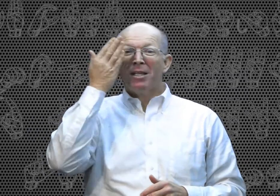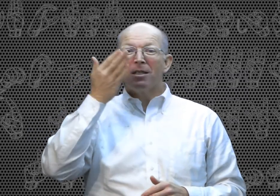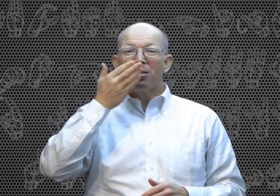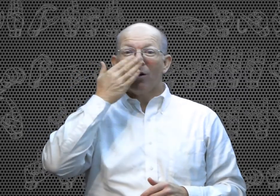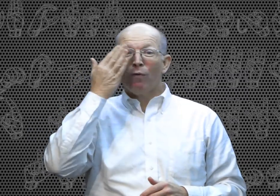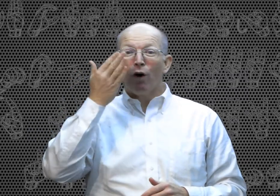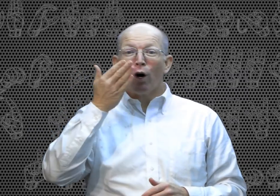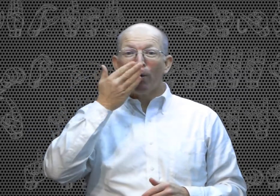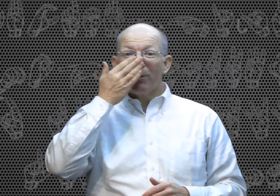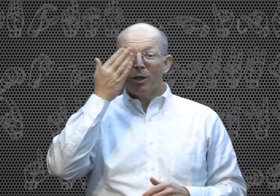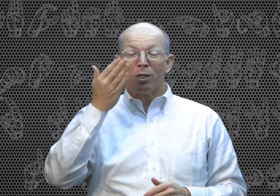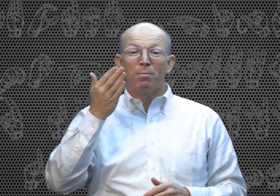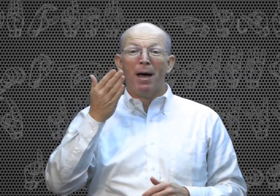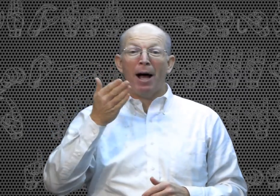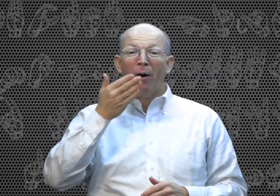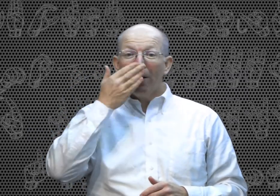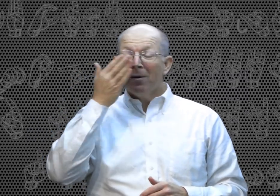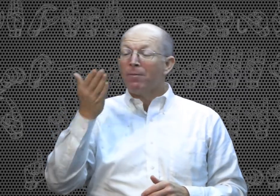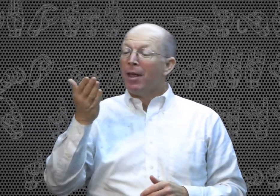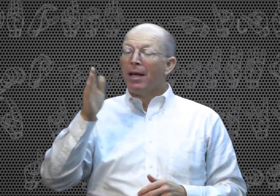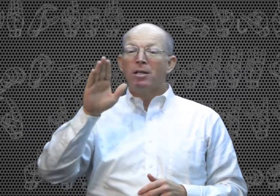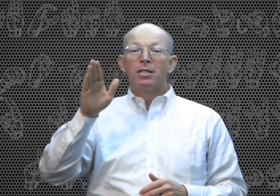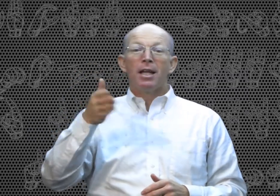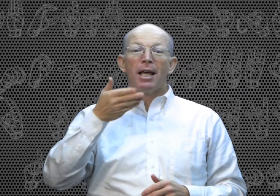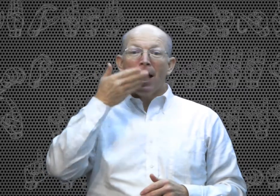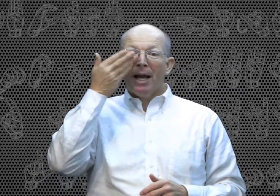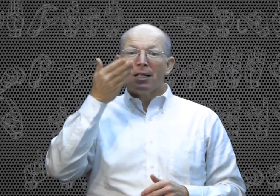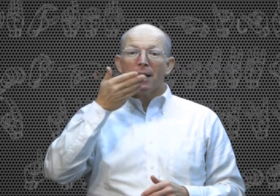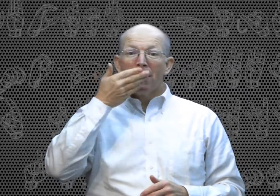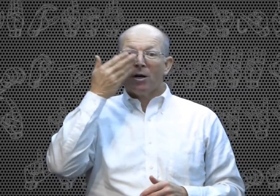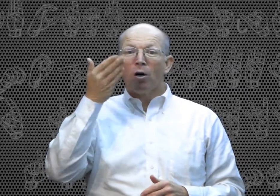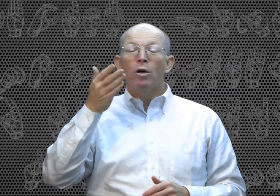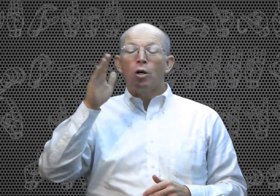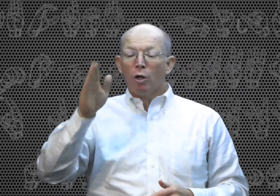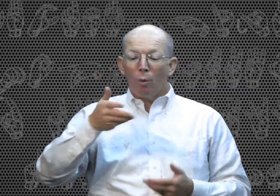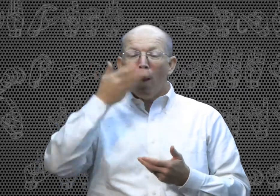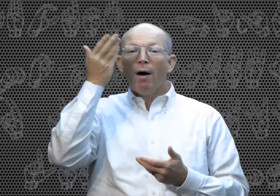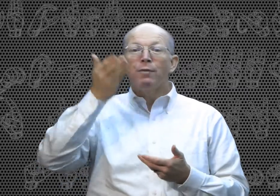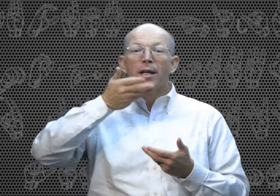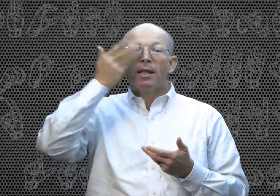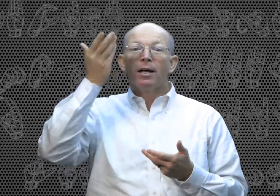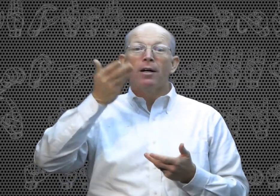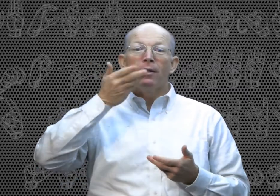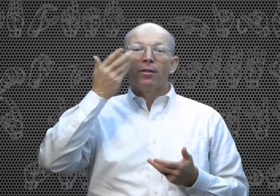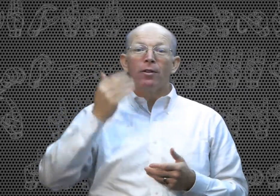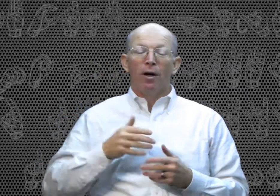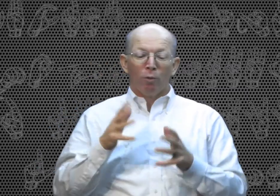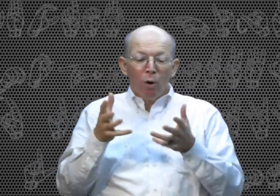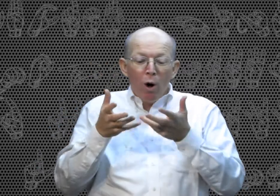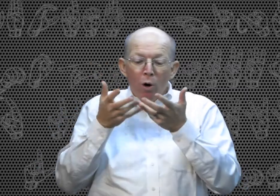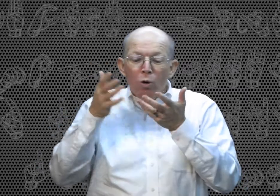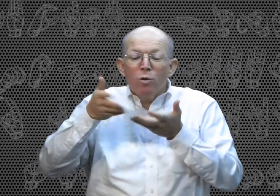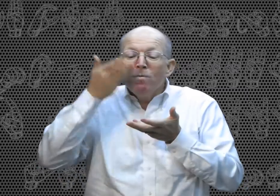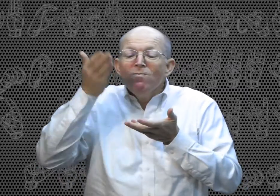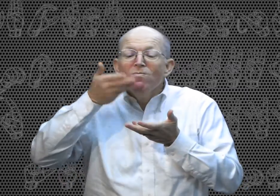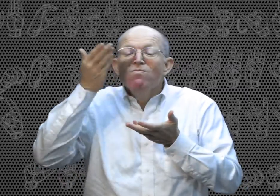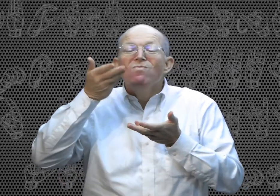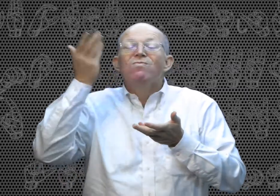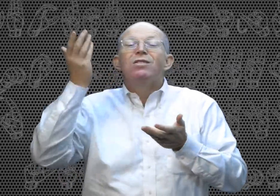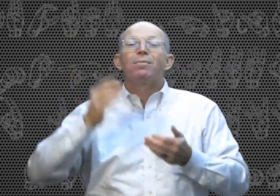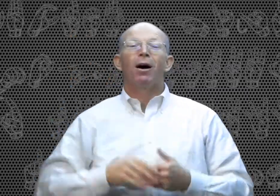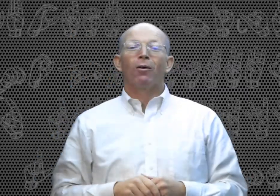But this is the verb to SMELL and you just take like your wafting the rose SMELL